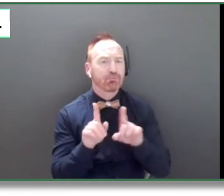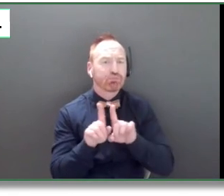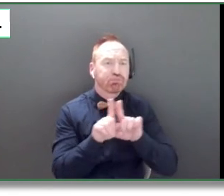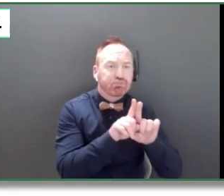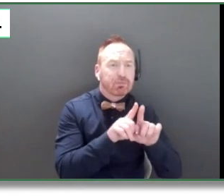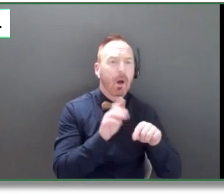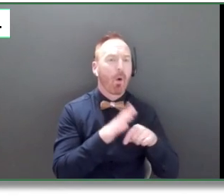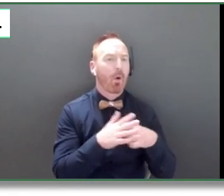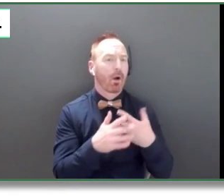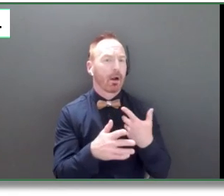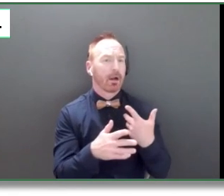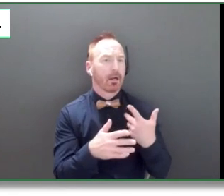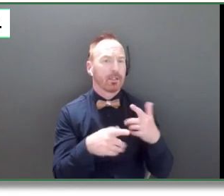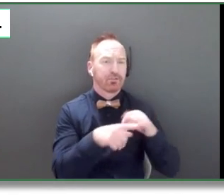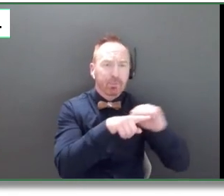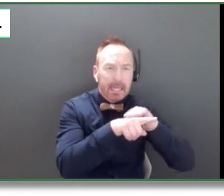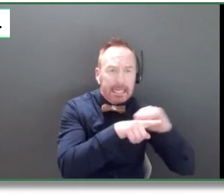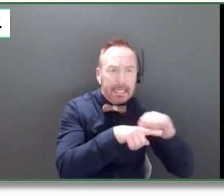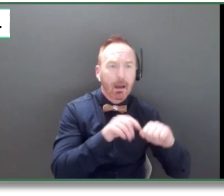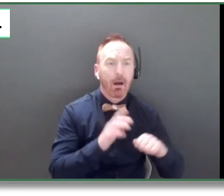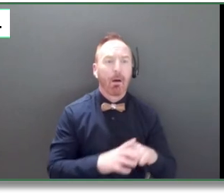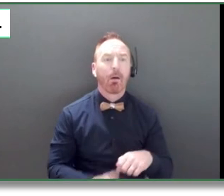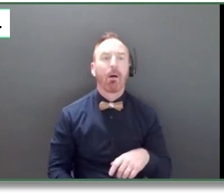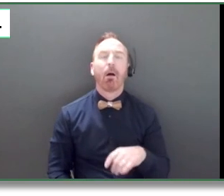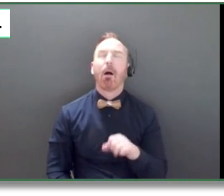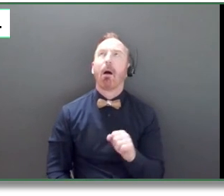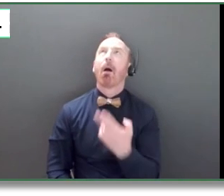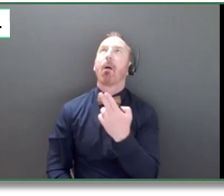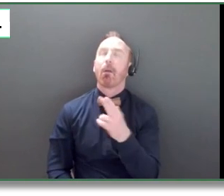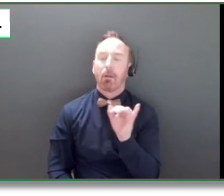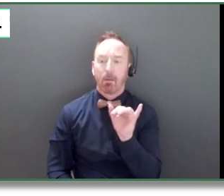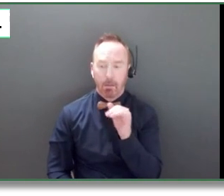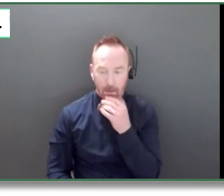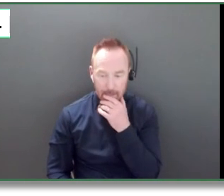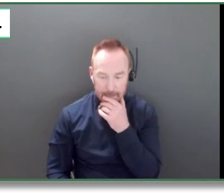inclusive. Ok I mean, I mean just